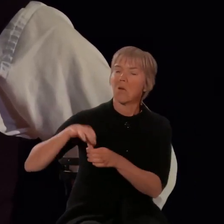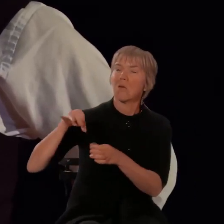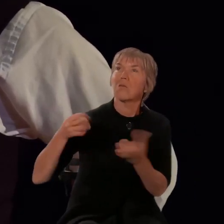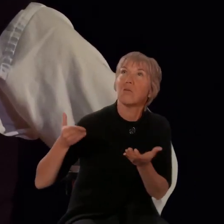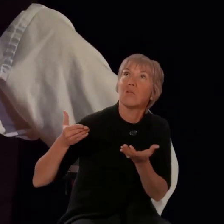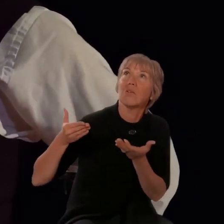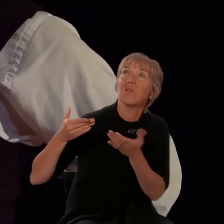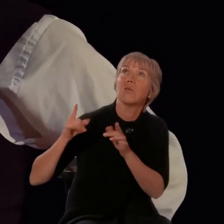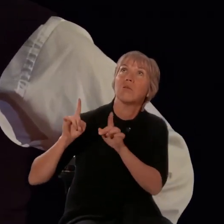What do you think?